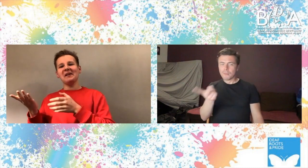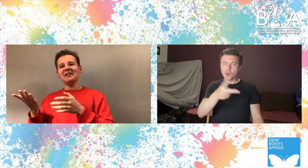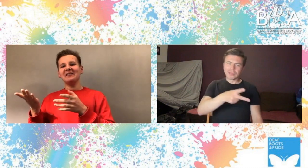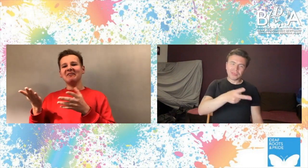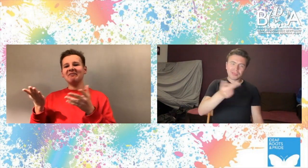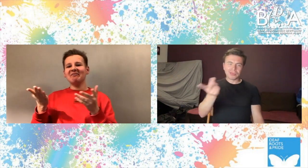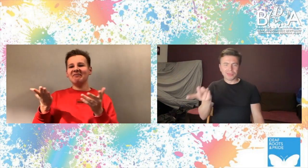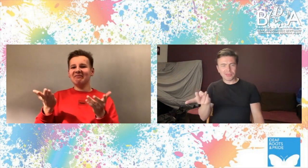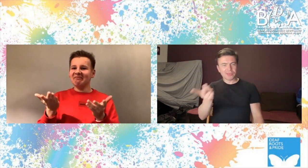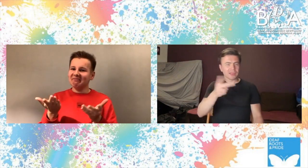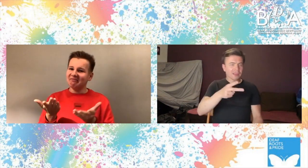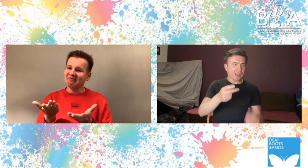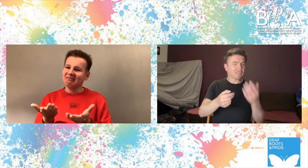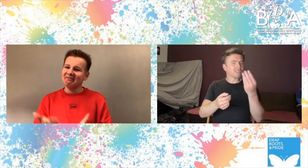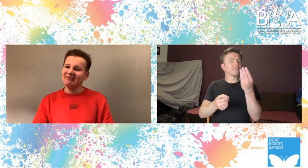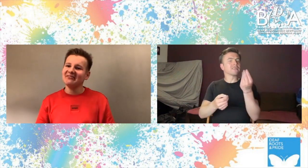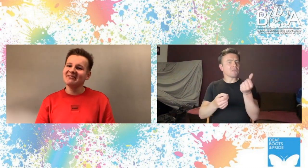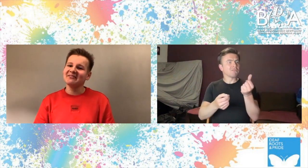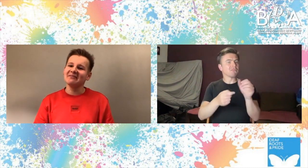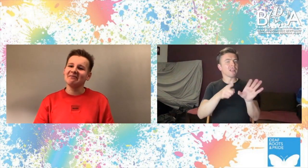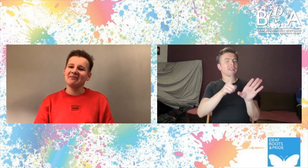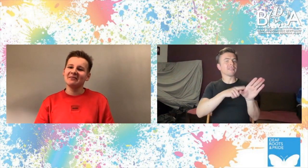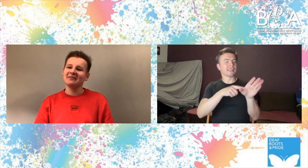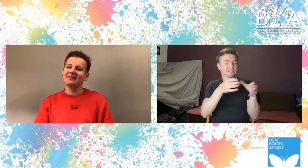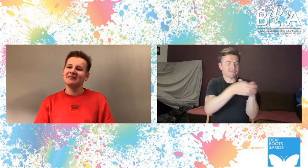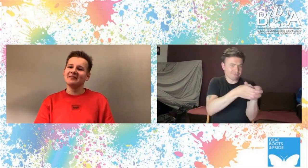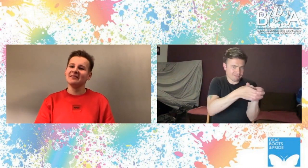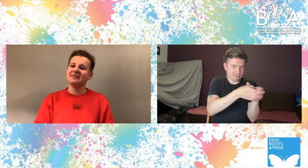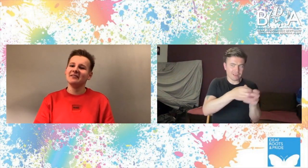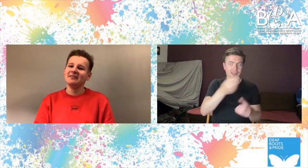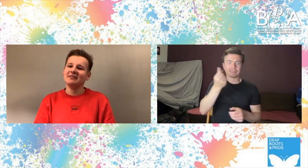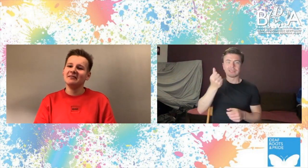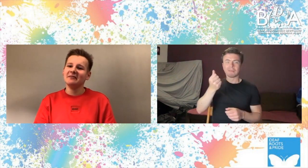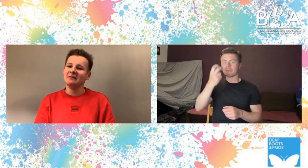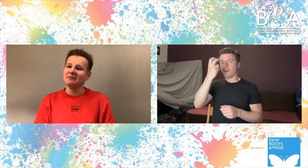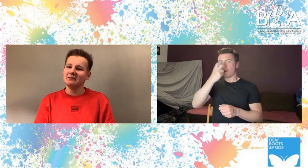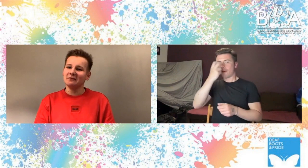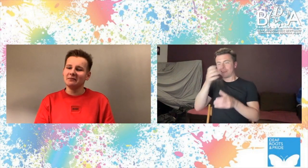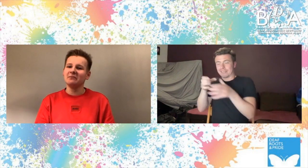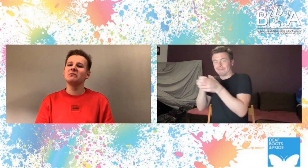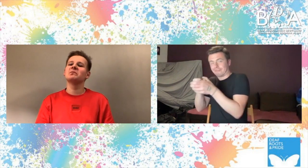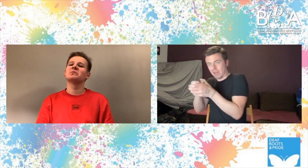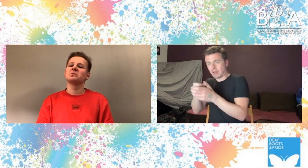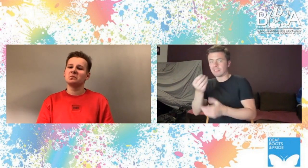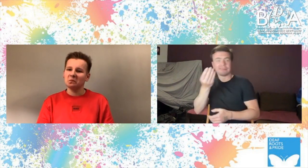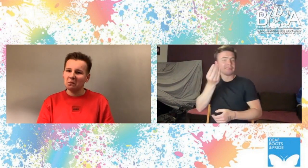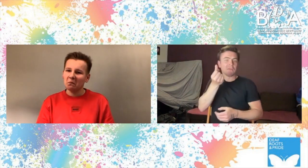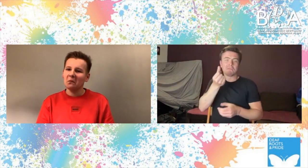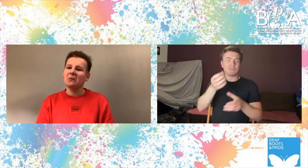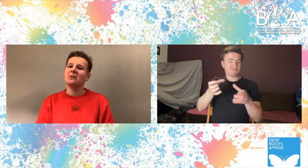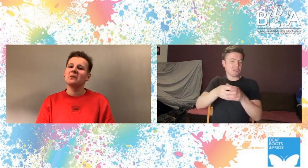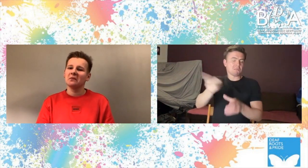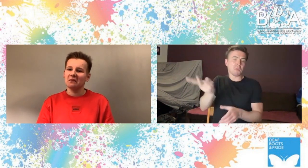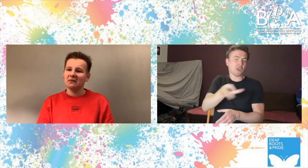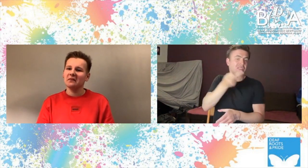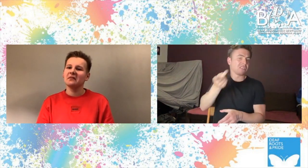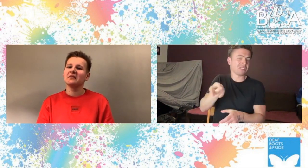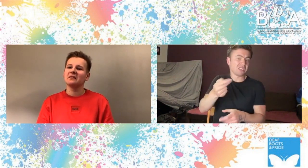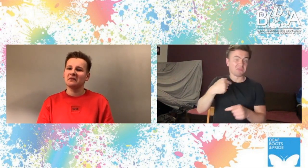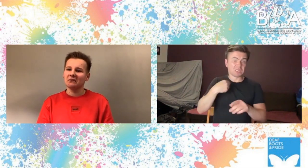Yeah, yeah, I think both. I think there is room for young people to work with other young people and older people to work together with older people as well